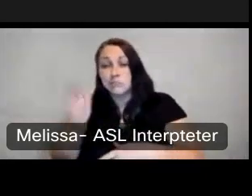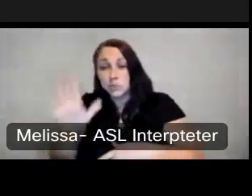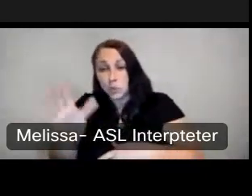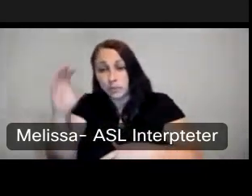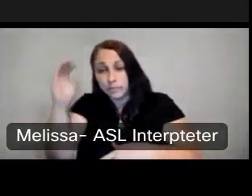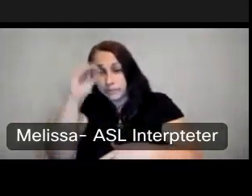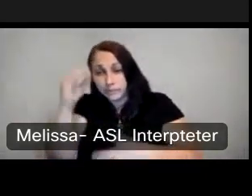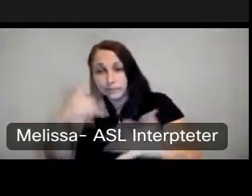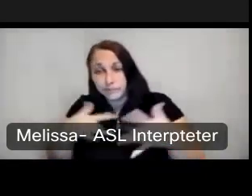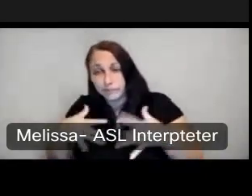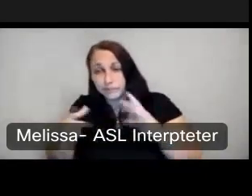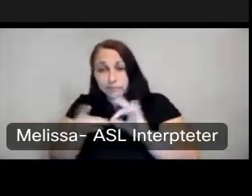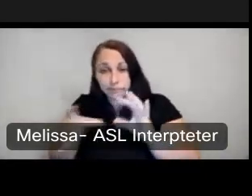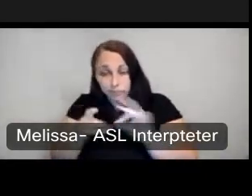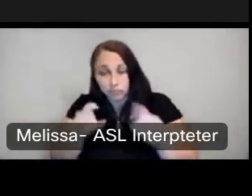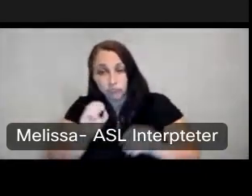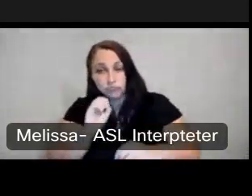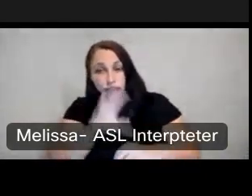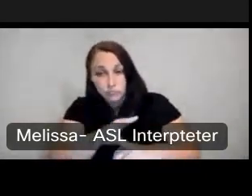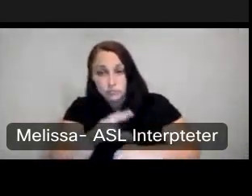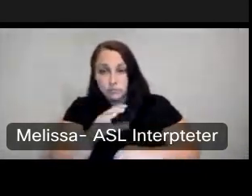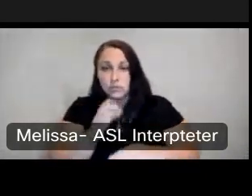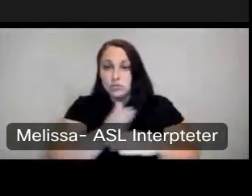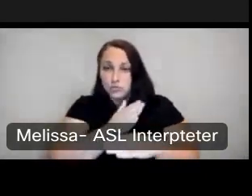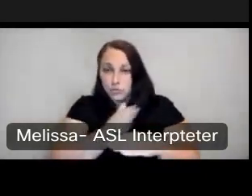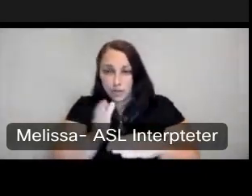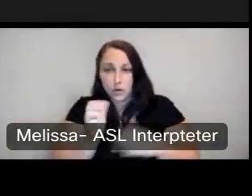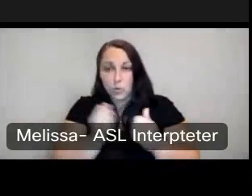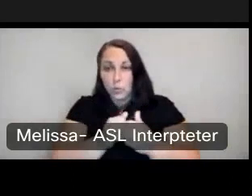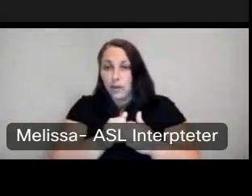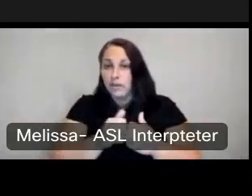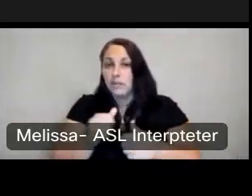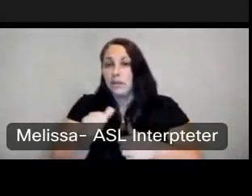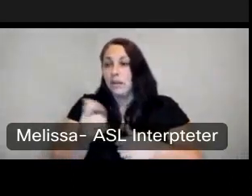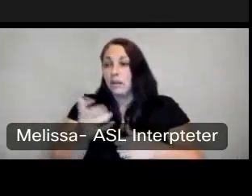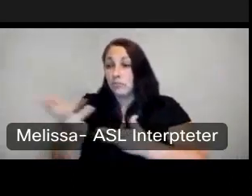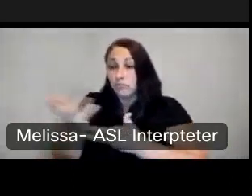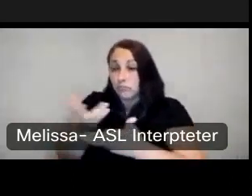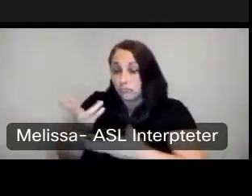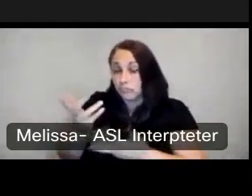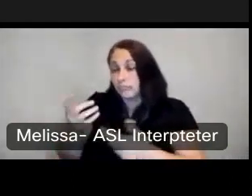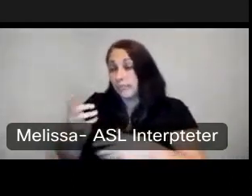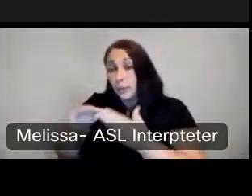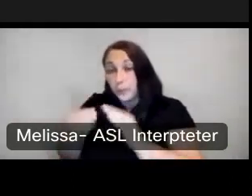you have the opportunity to share it with other members of the community or potential writers